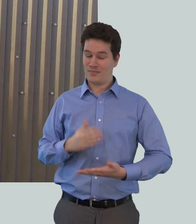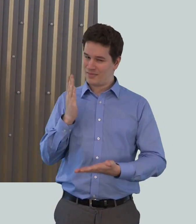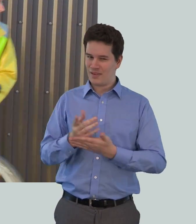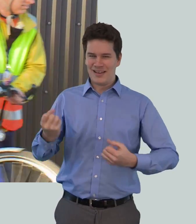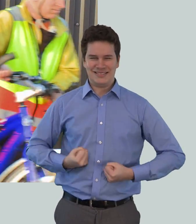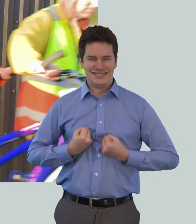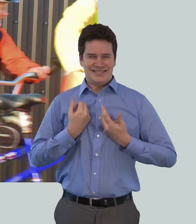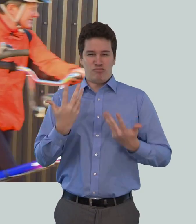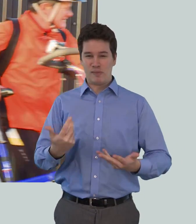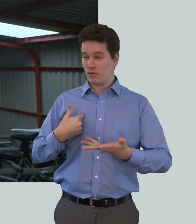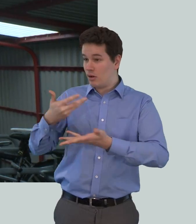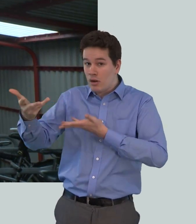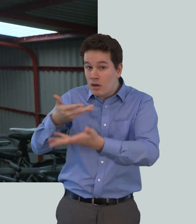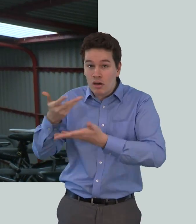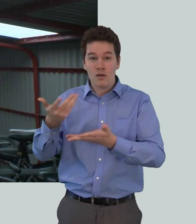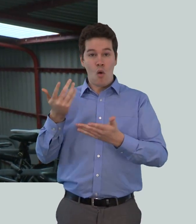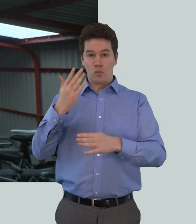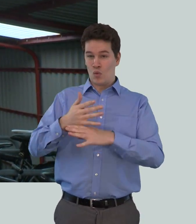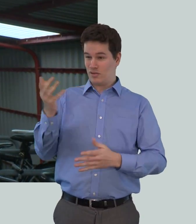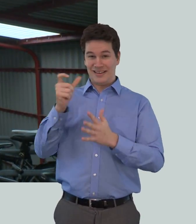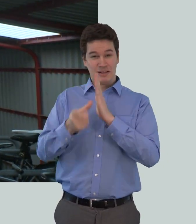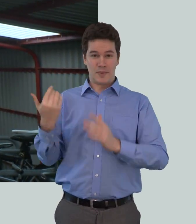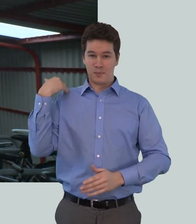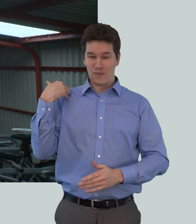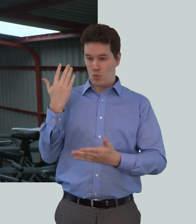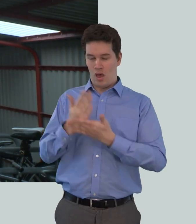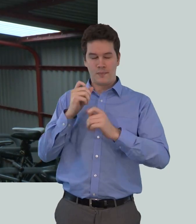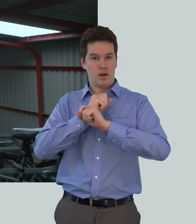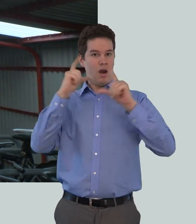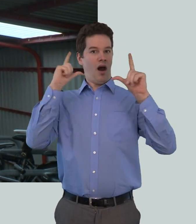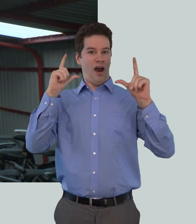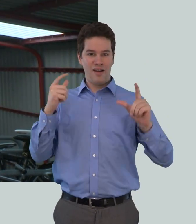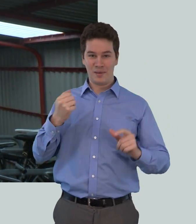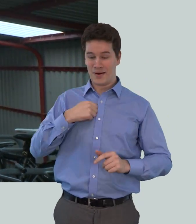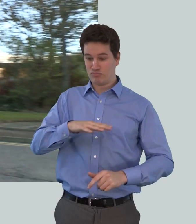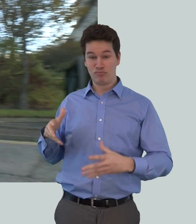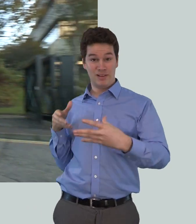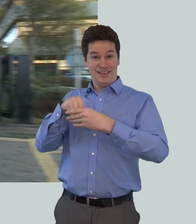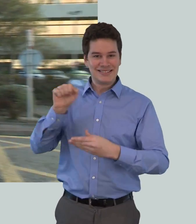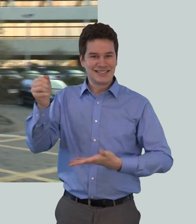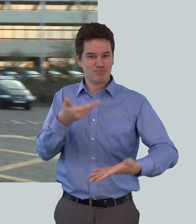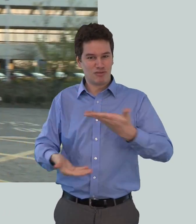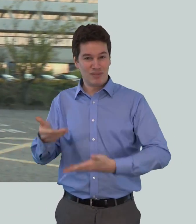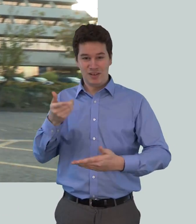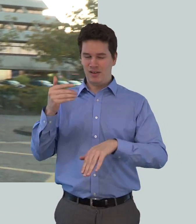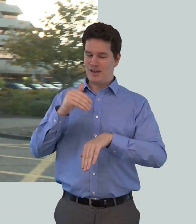He’s inspiring, I’ve never socialised or worked with anybody with disabilities before, so it’s a real eye opener for me.